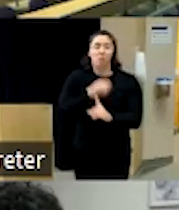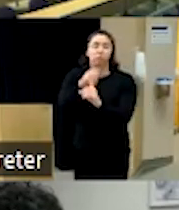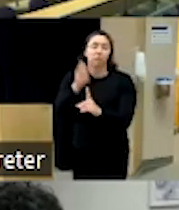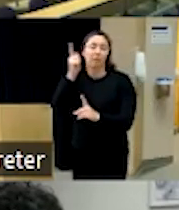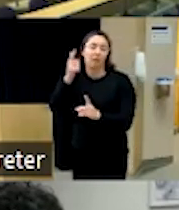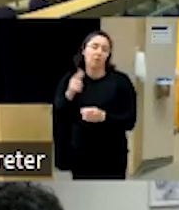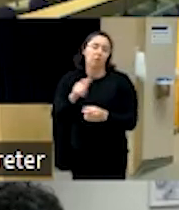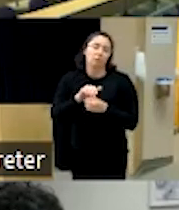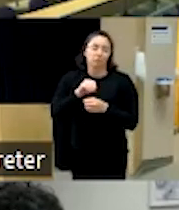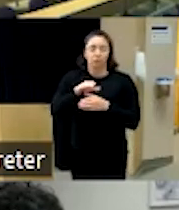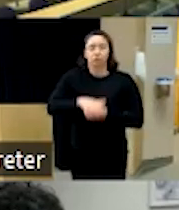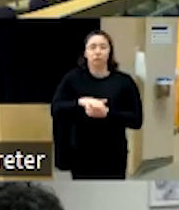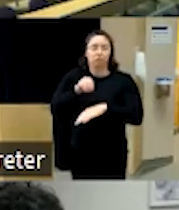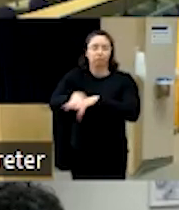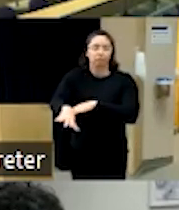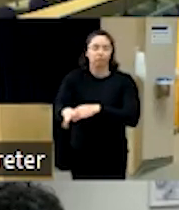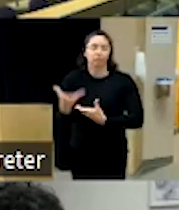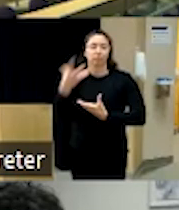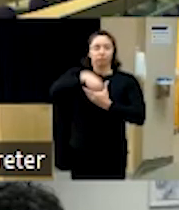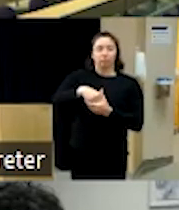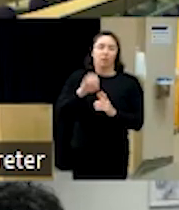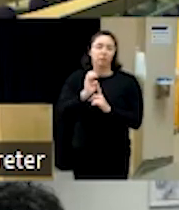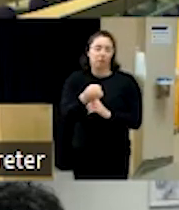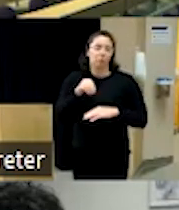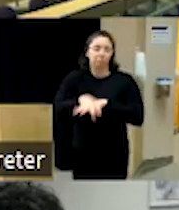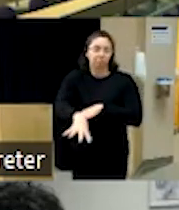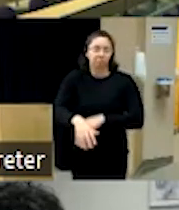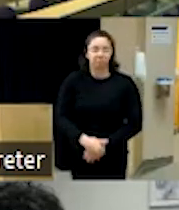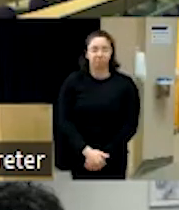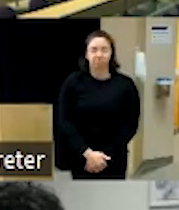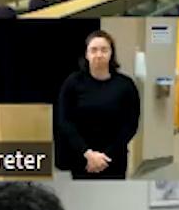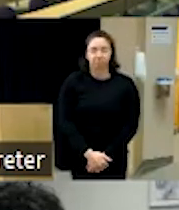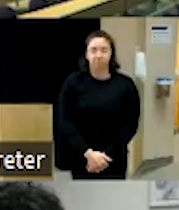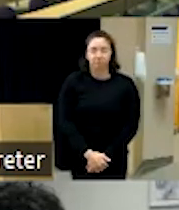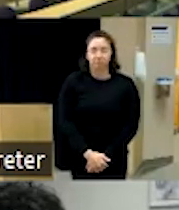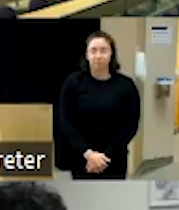events that are part of these environmental factors they're a quiet mechanisms and then